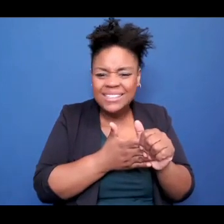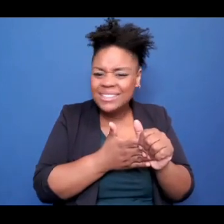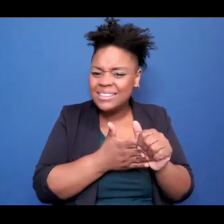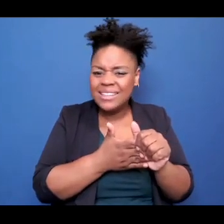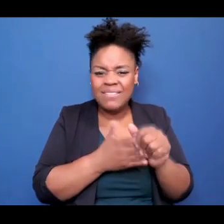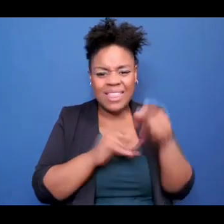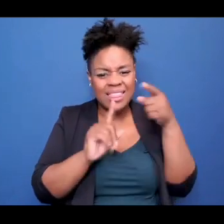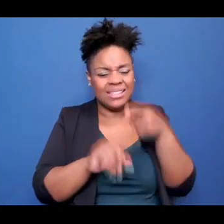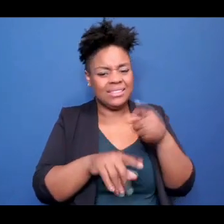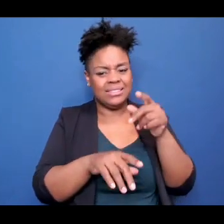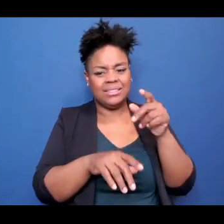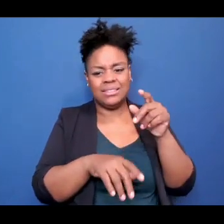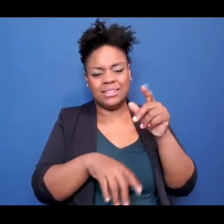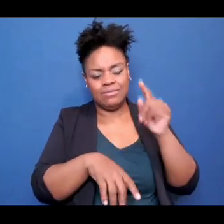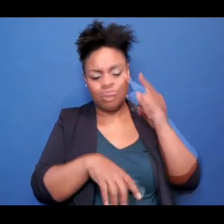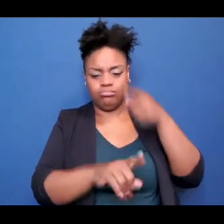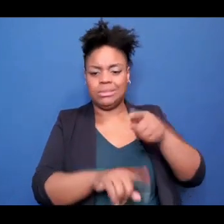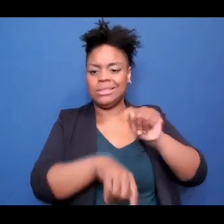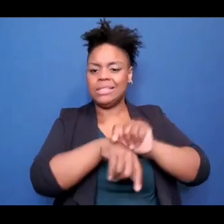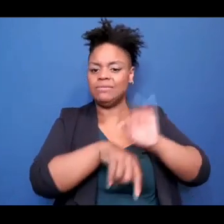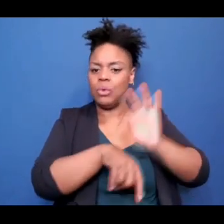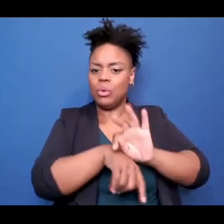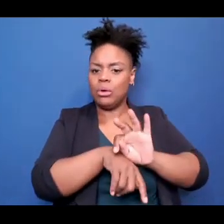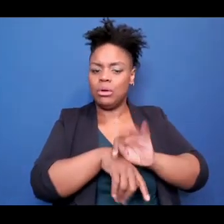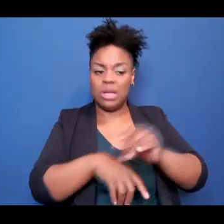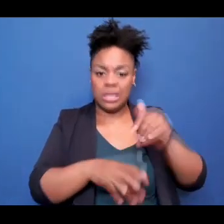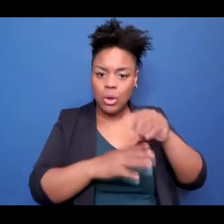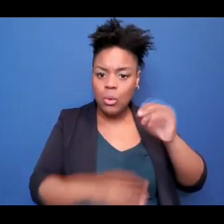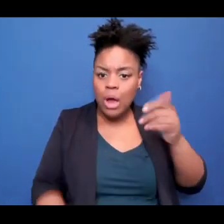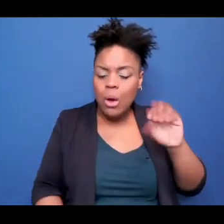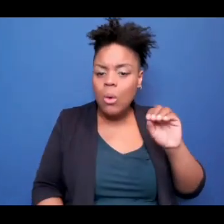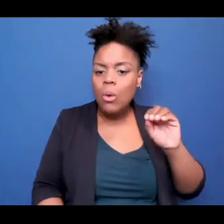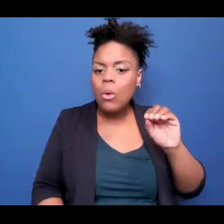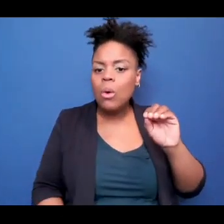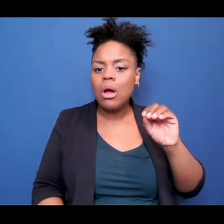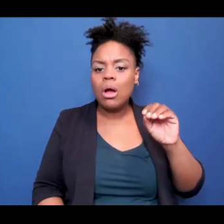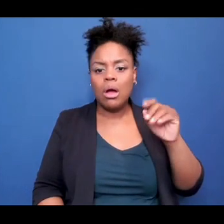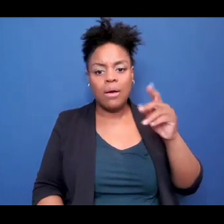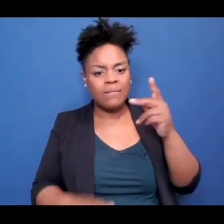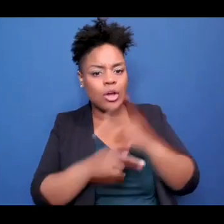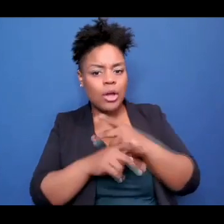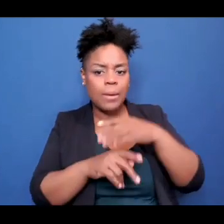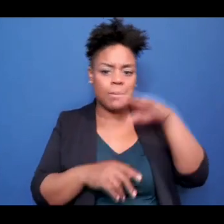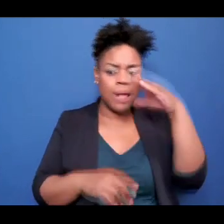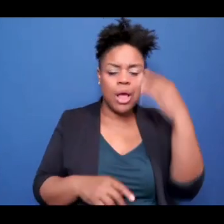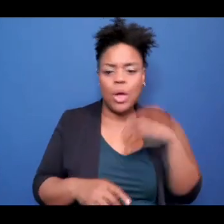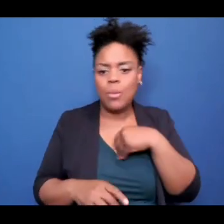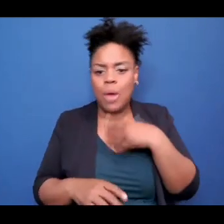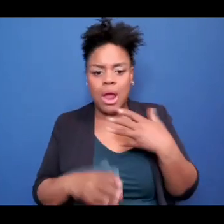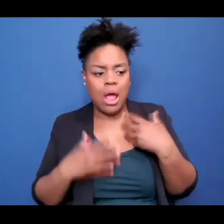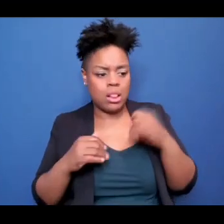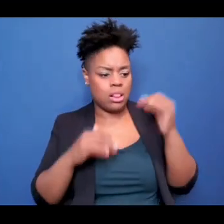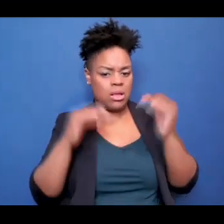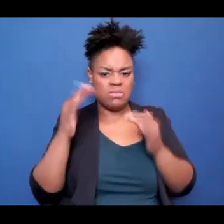PANEL TASKED WITH REVIEWING LEGISLATION ABOUT HEALTH AND HUMAN SERVICES FOR THE STATE OF OHIO, WHICH IS WHAT WE SEE BEING